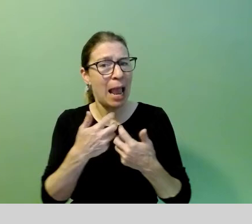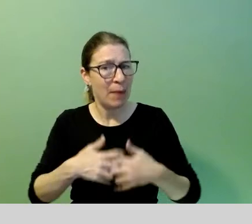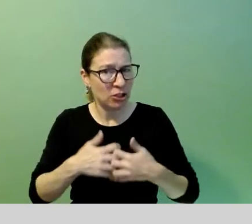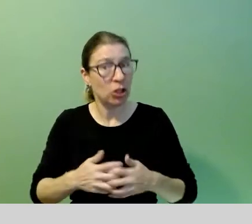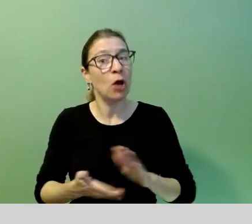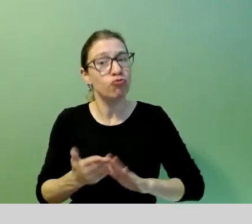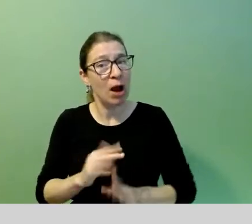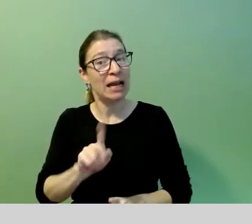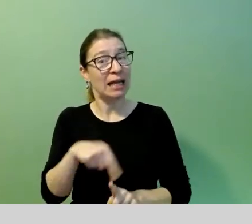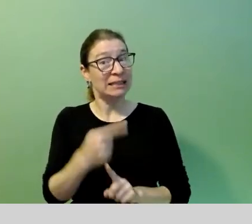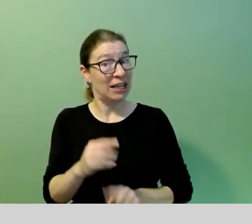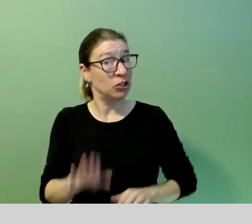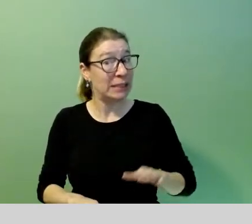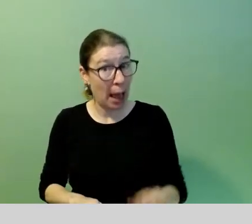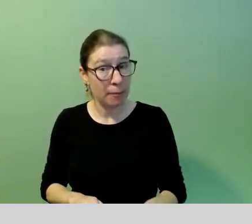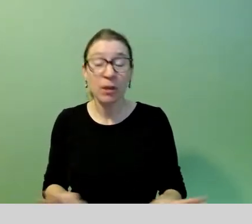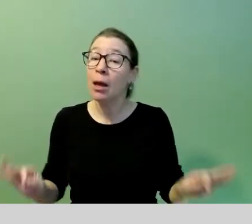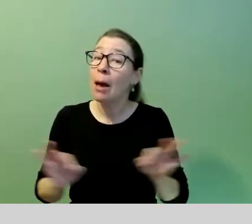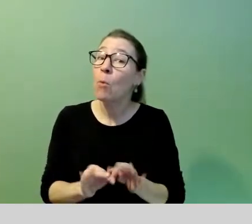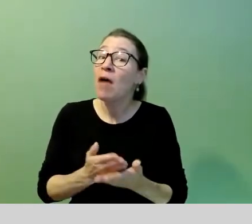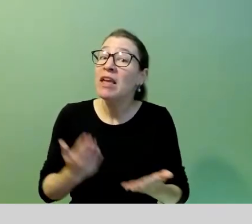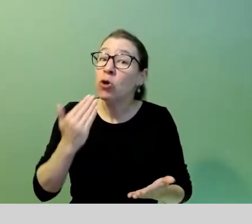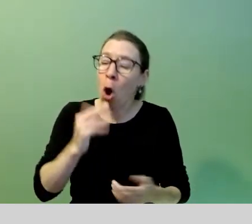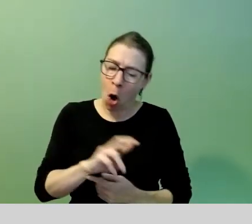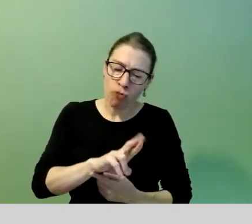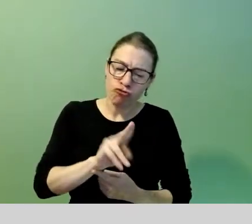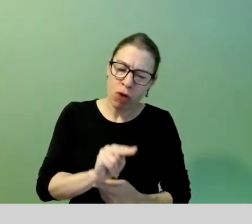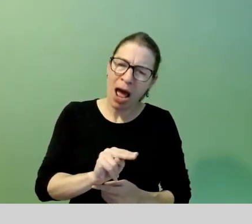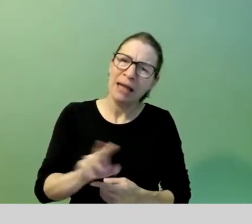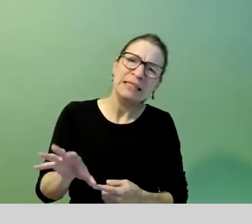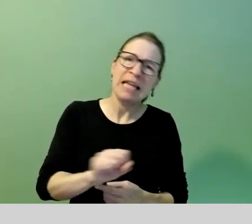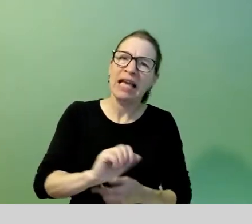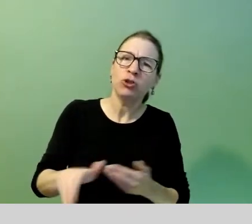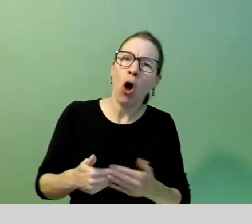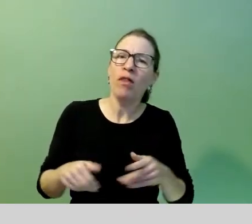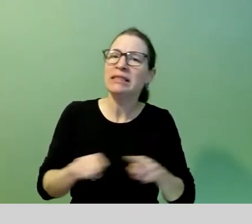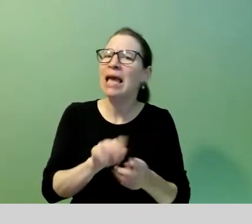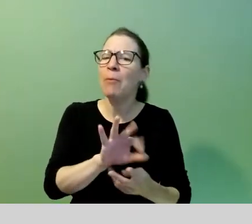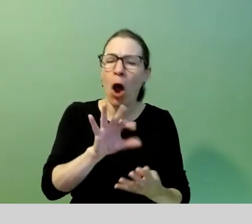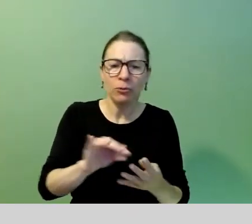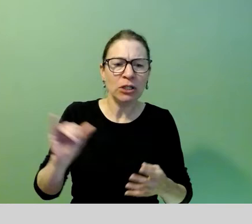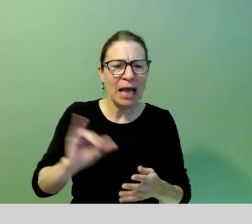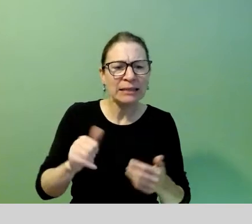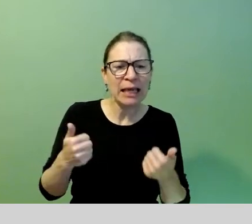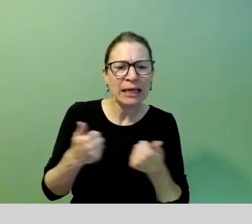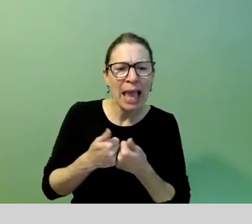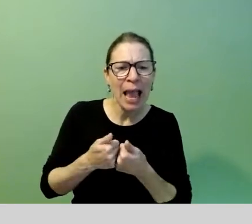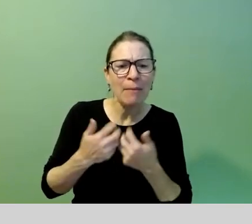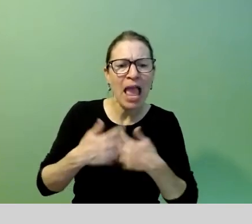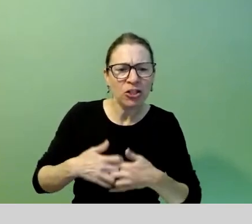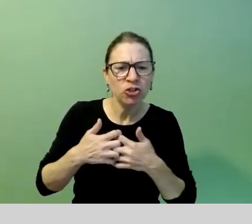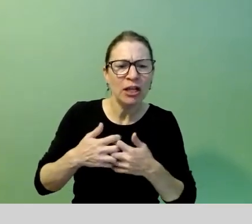The important thing to know is that run takes all the same options as a game engine instance, and passes them to the engine for you.